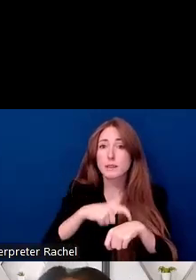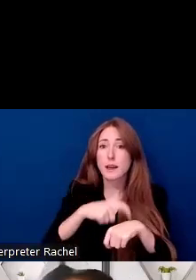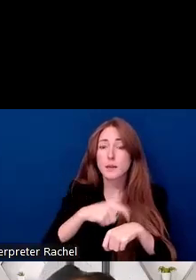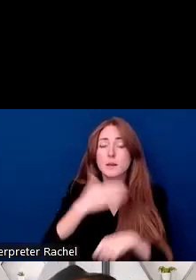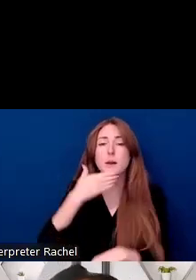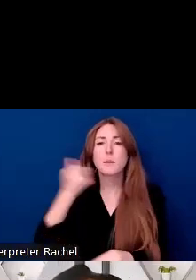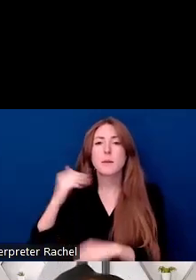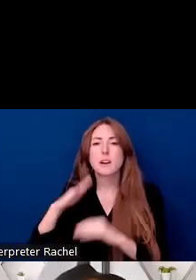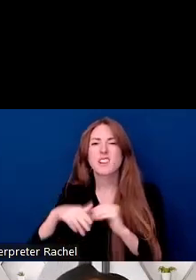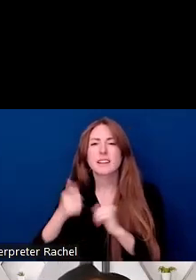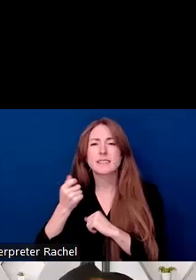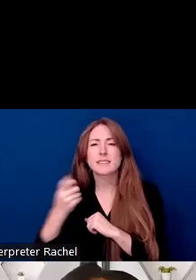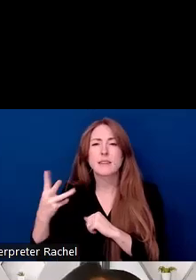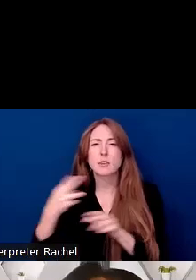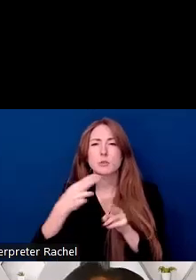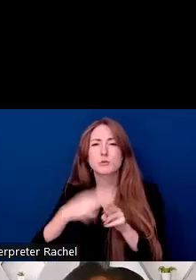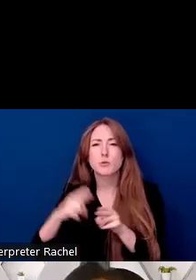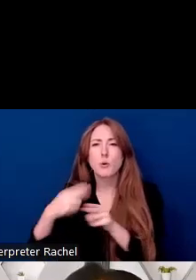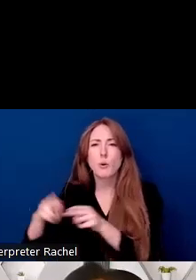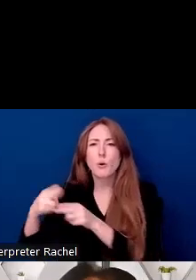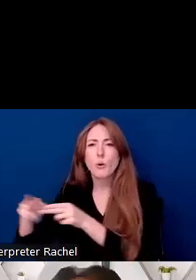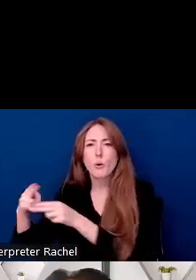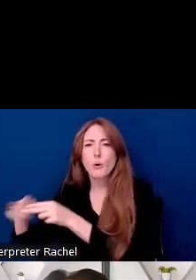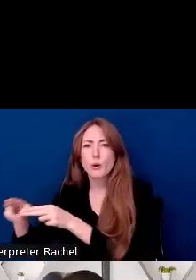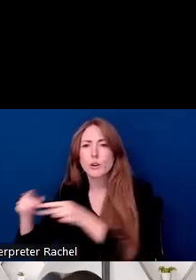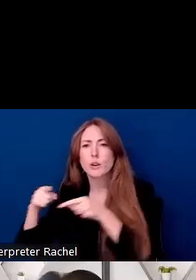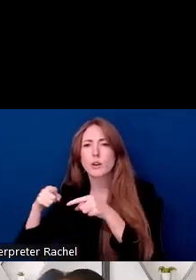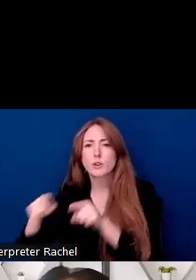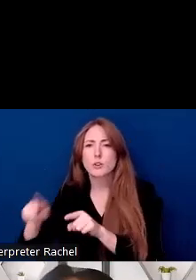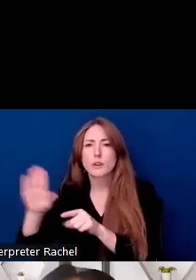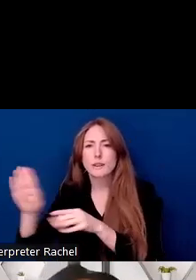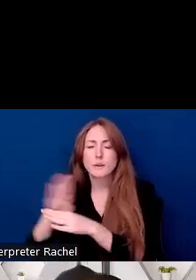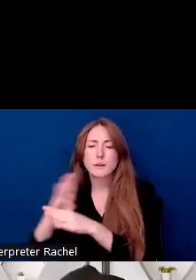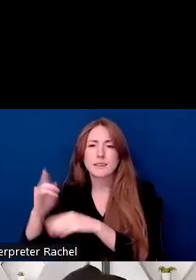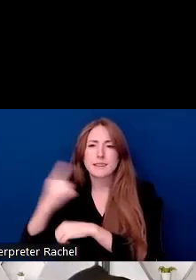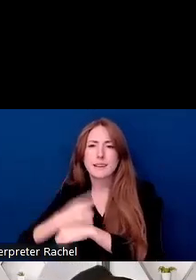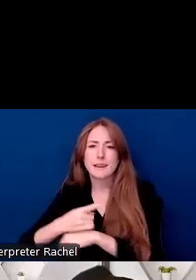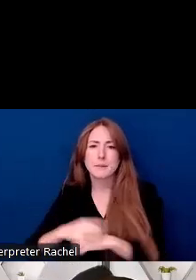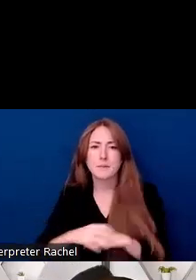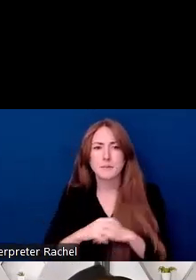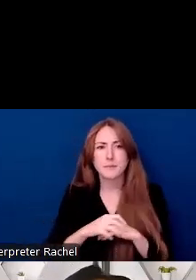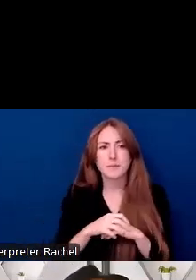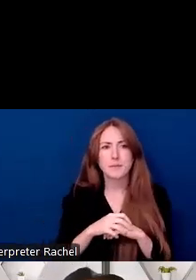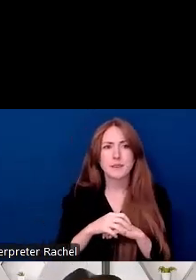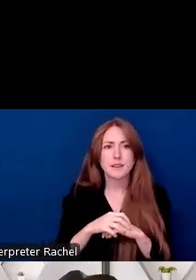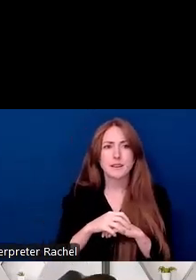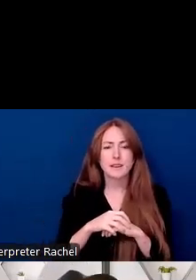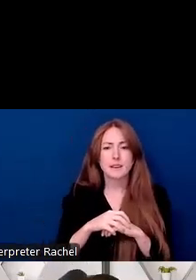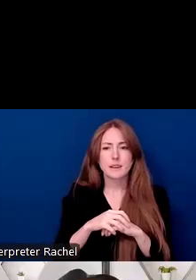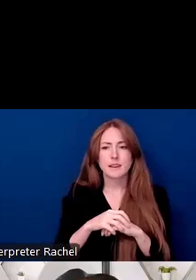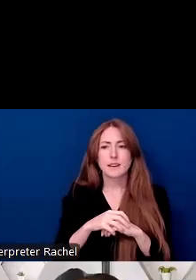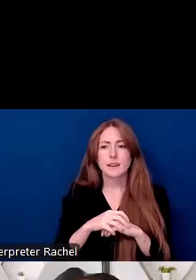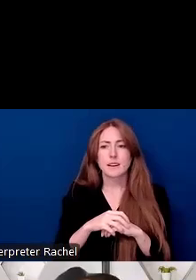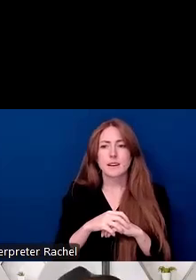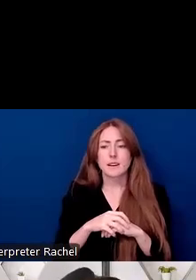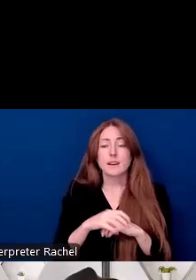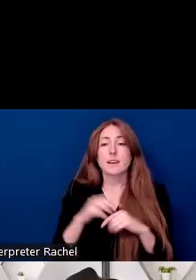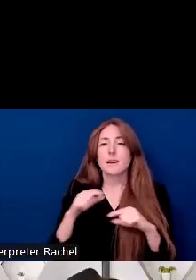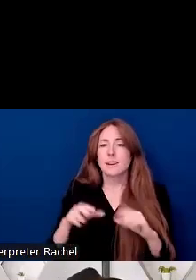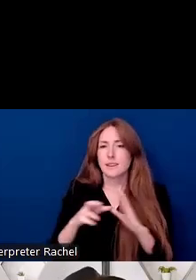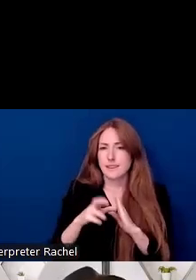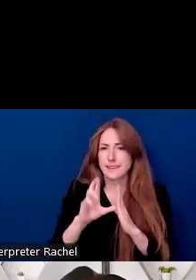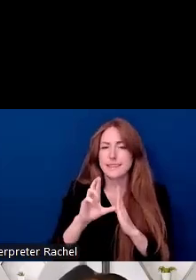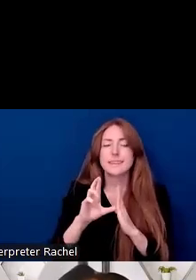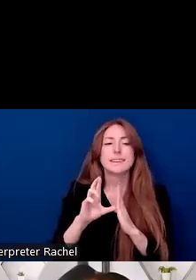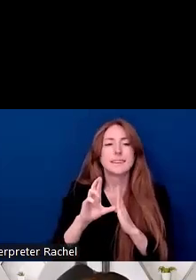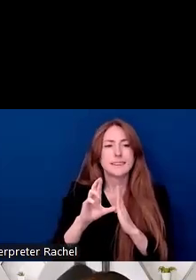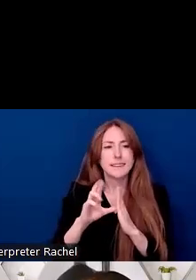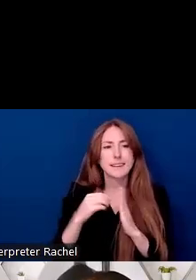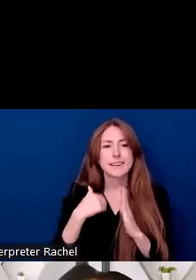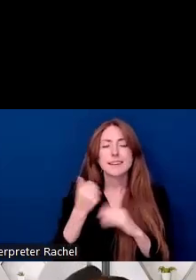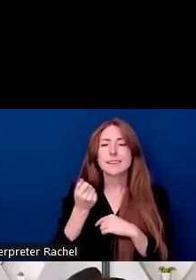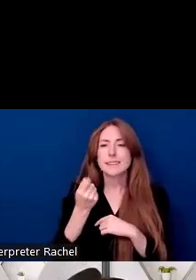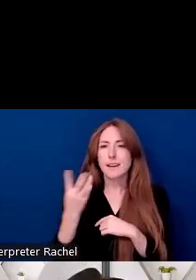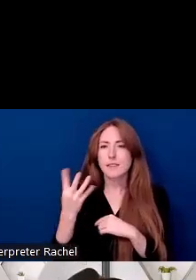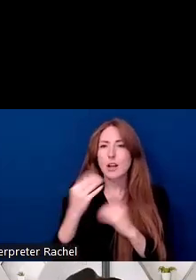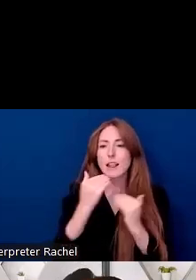during their busy working day. Next, please. This review has several limitations. First,